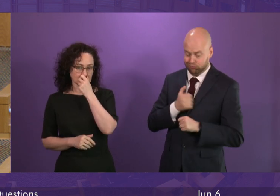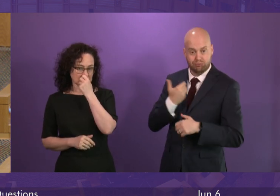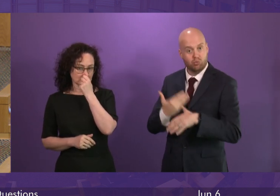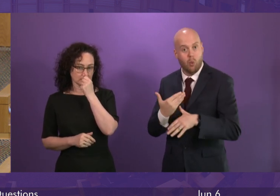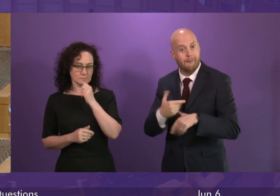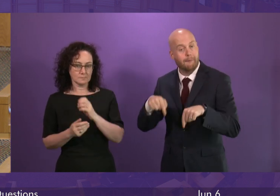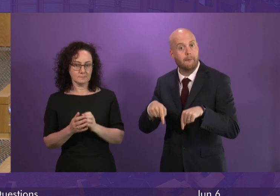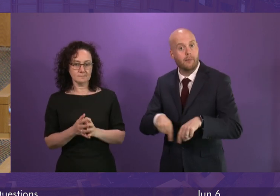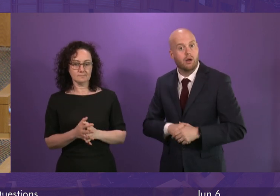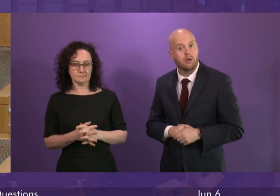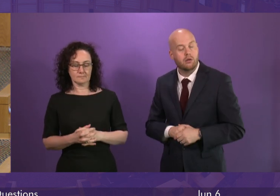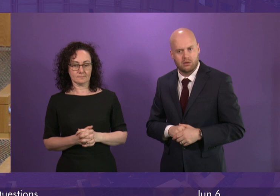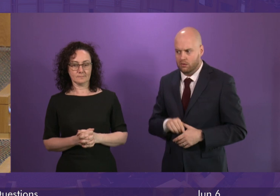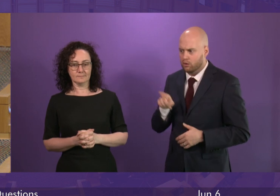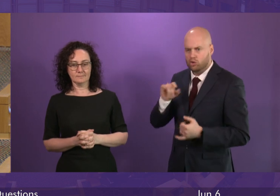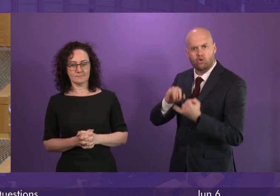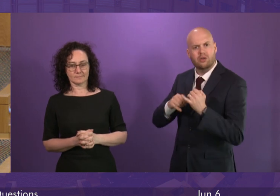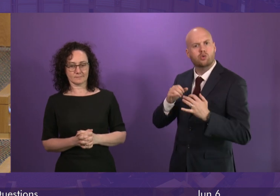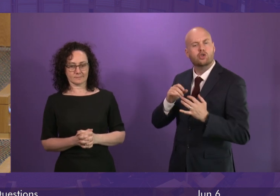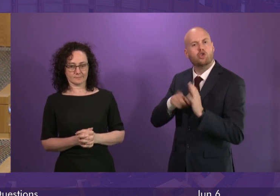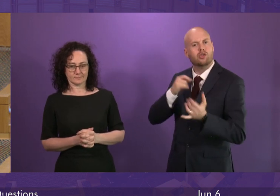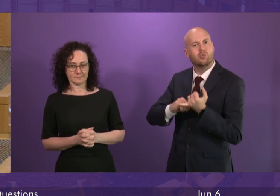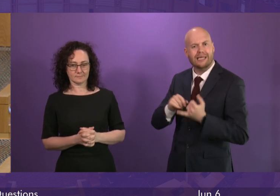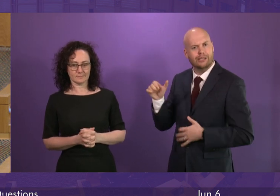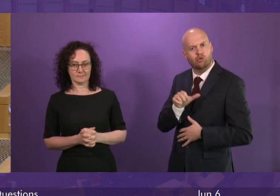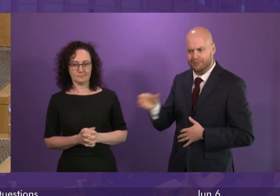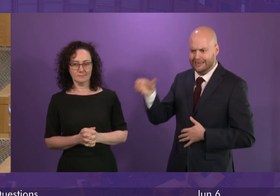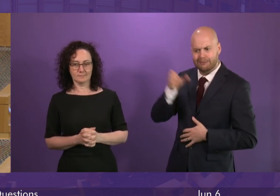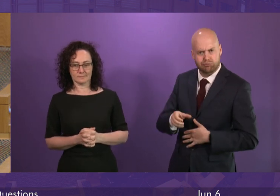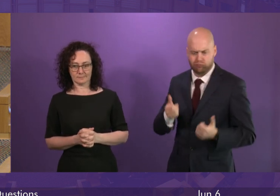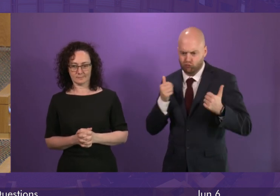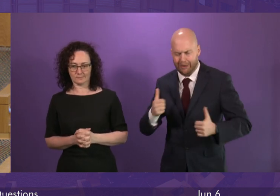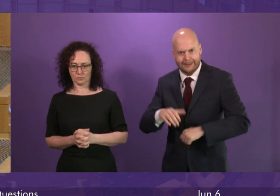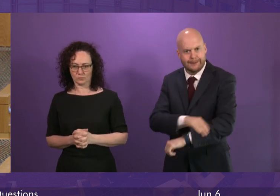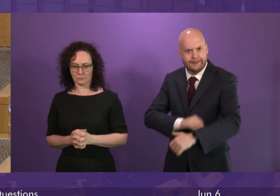a big-shot troubleshooter for the First Minister’s guiding mission. Does he really think that